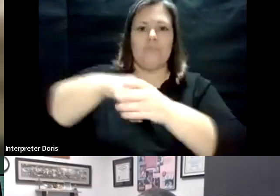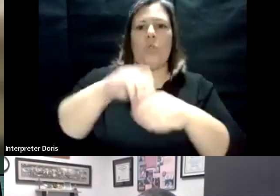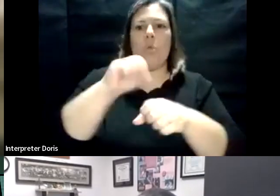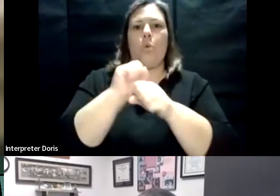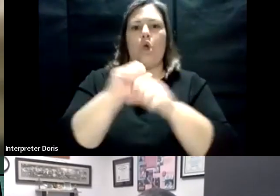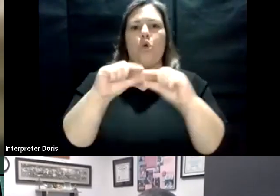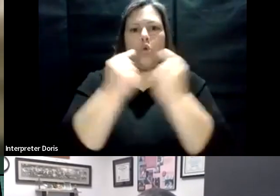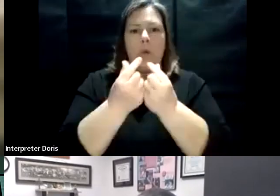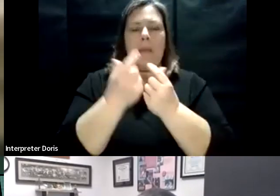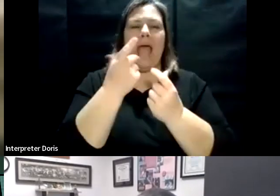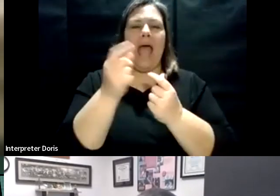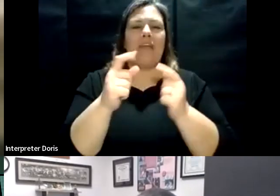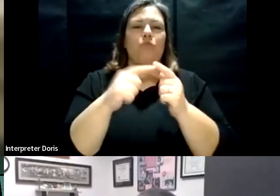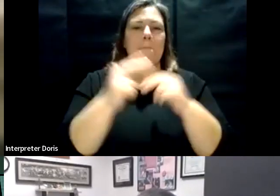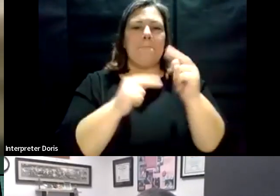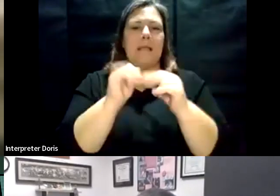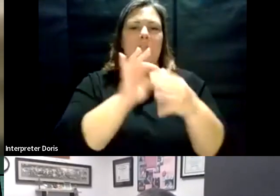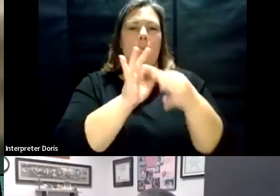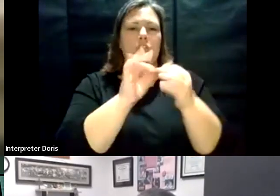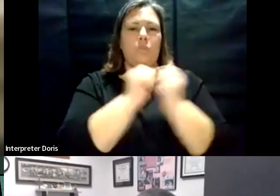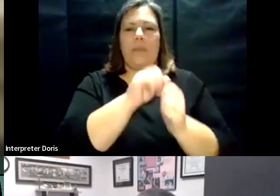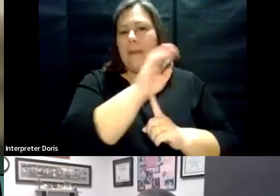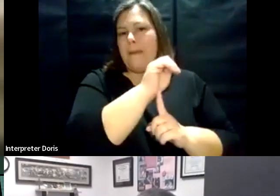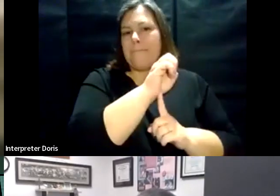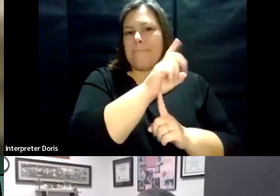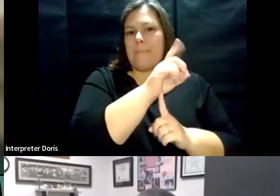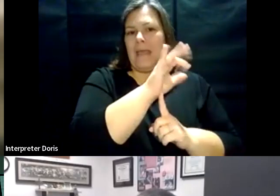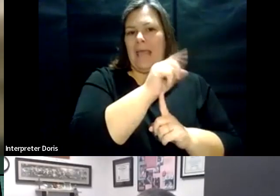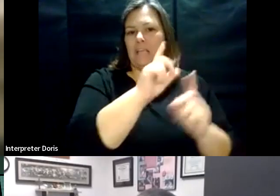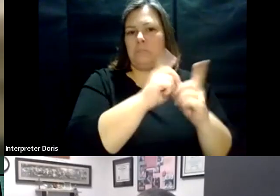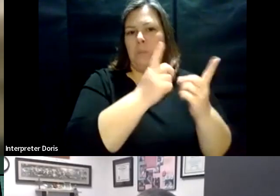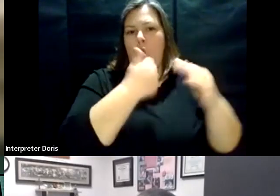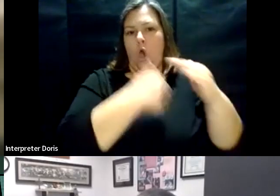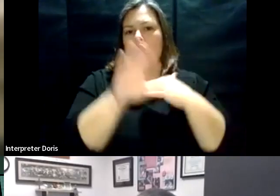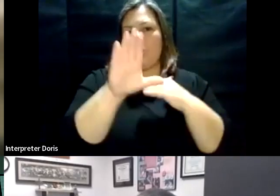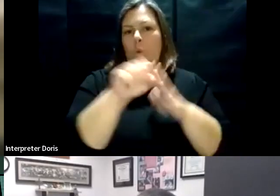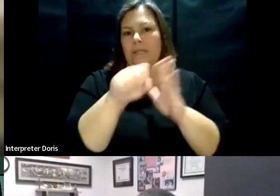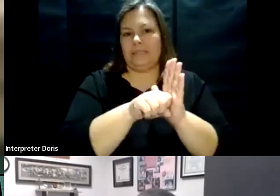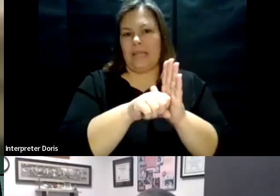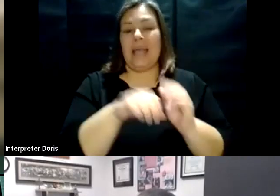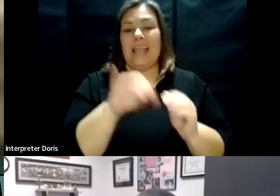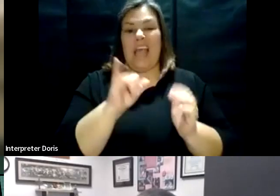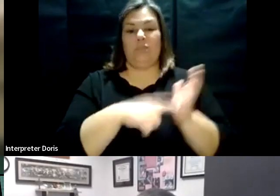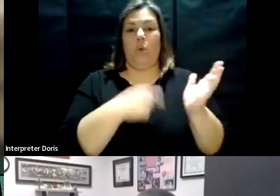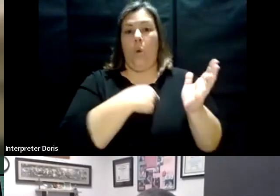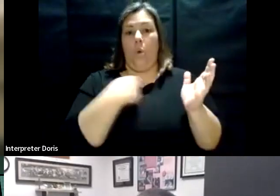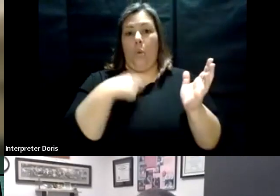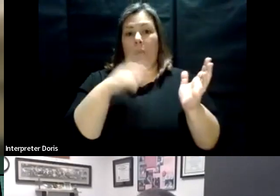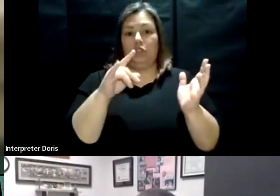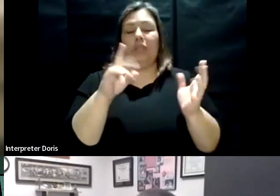You have to kind of push your way into sometimes those work groups. And maybe building that relationship with the Medicaid, with Medicaid department within your state.